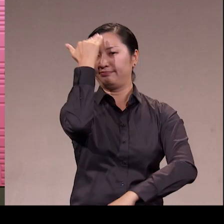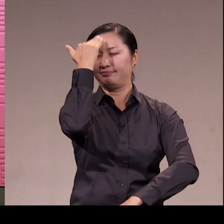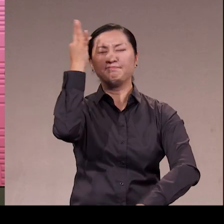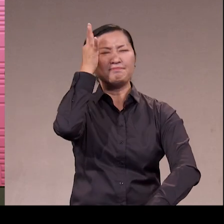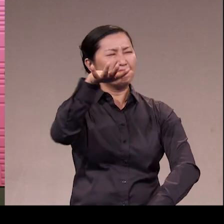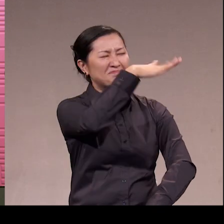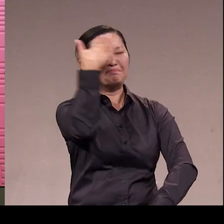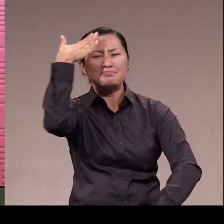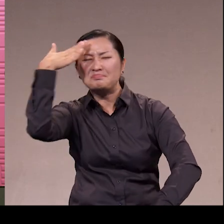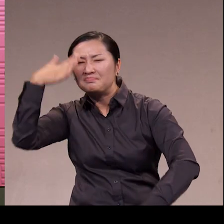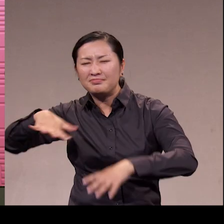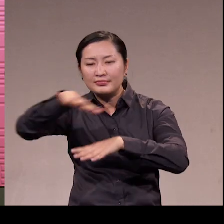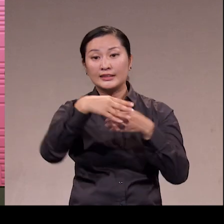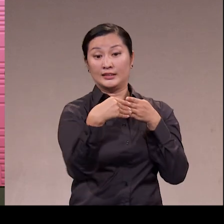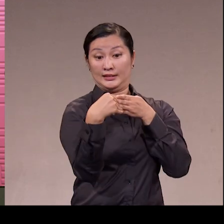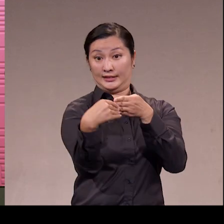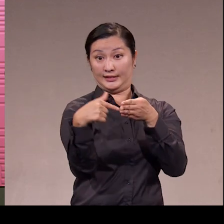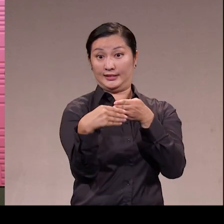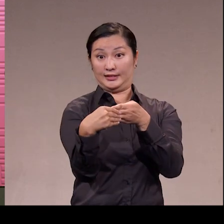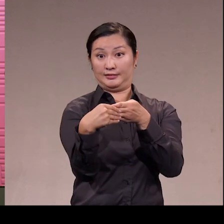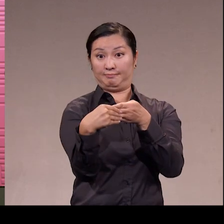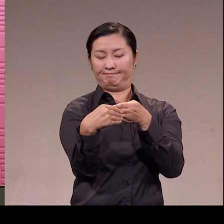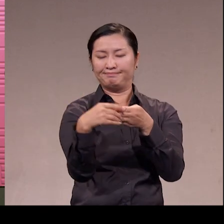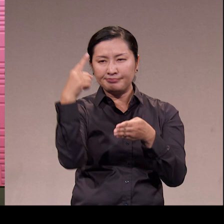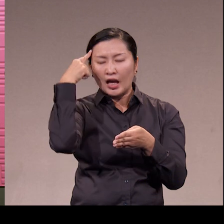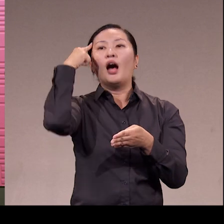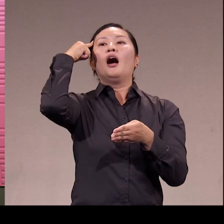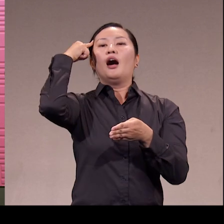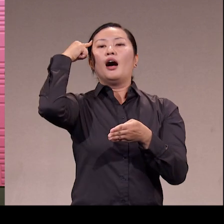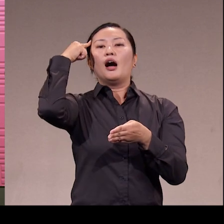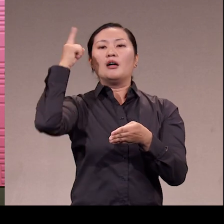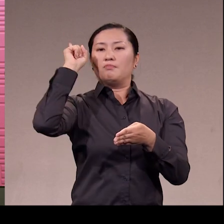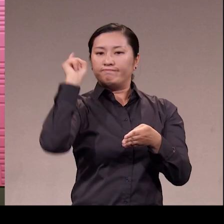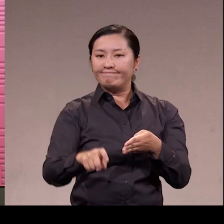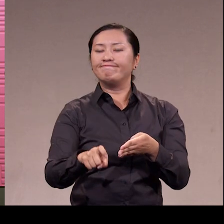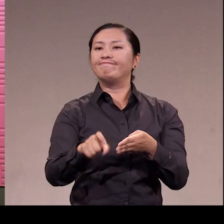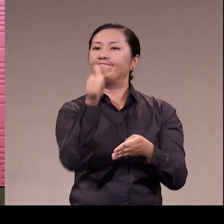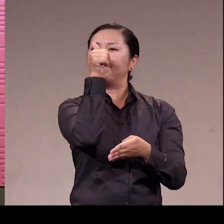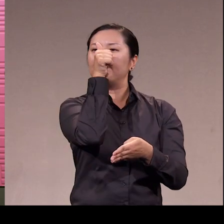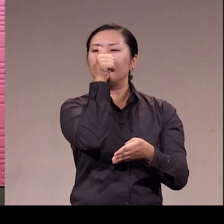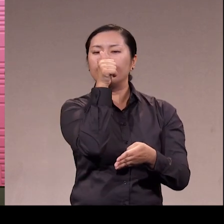They realize the importance of tolerance and the spirit of give and take with other